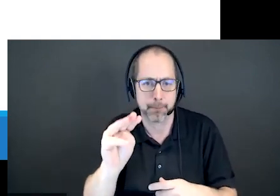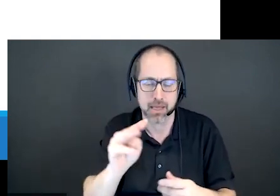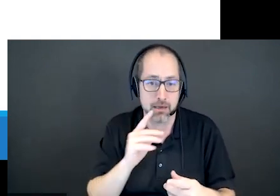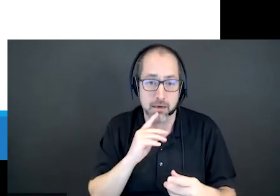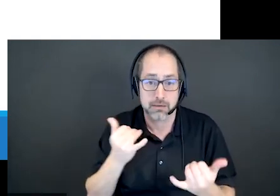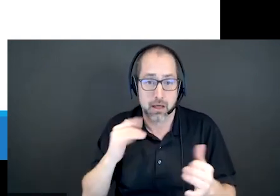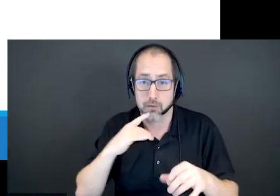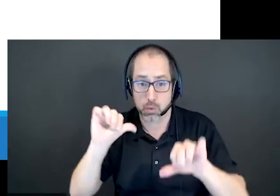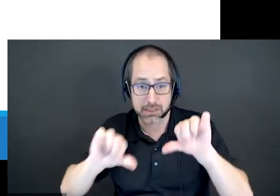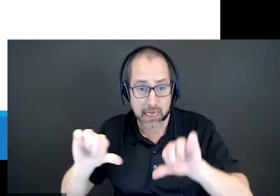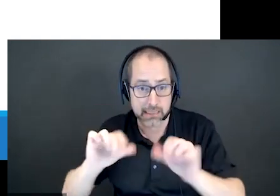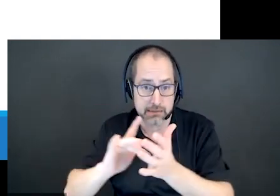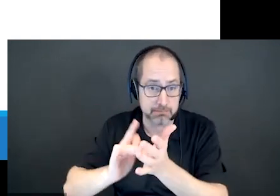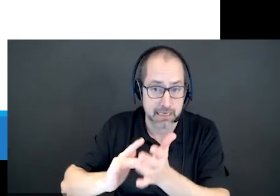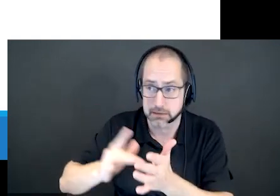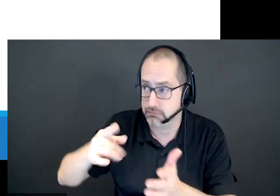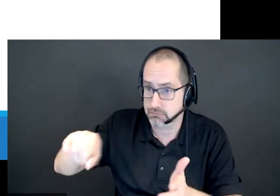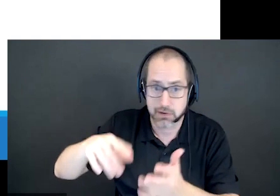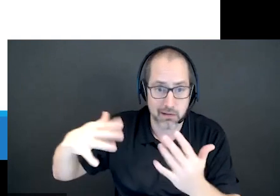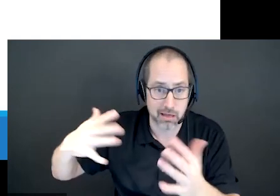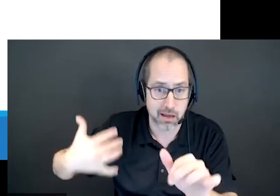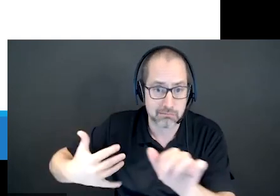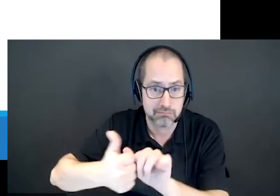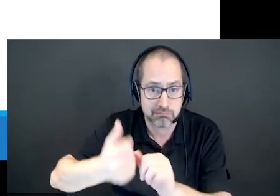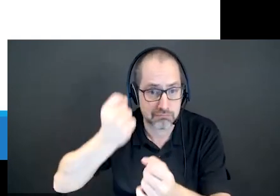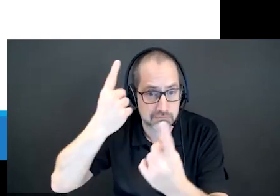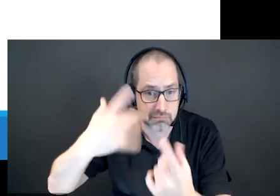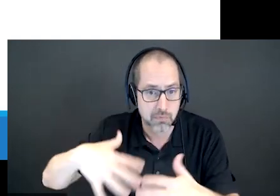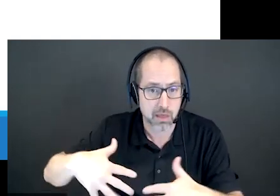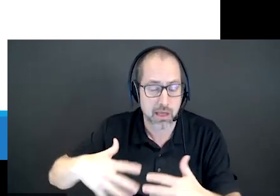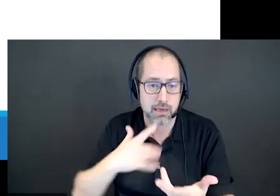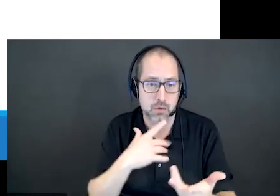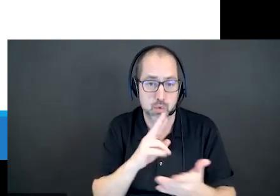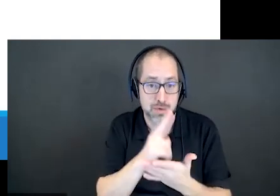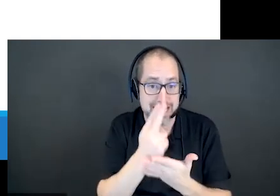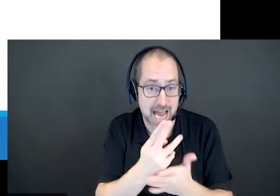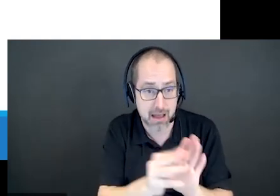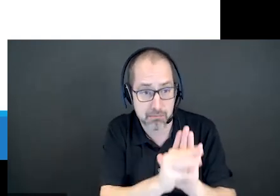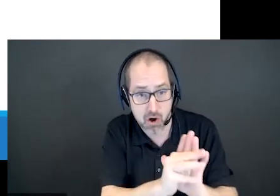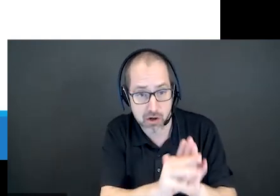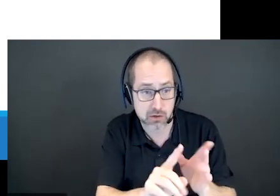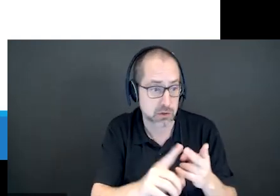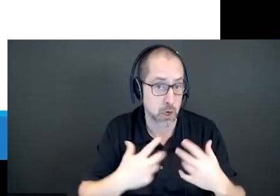didn't really understand it either. Existing rehab models and Recovery expectations were being used